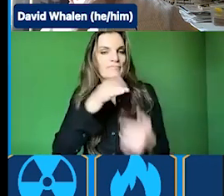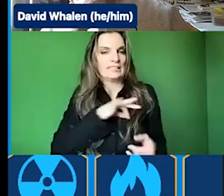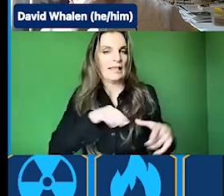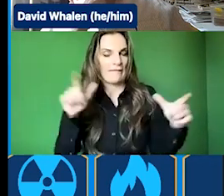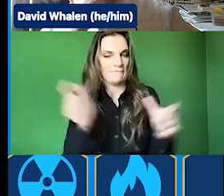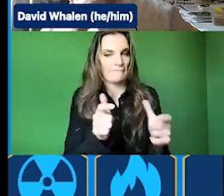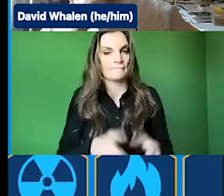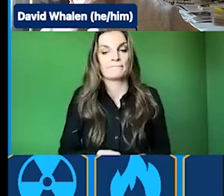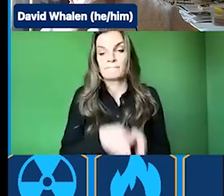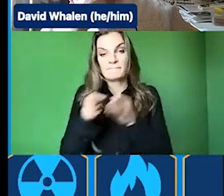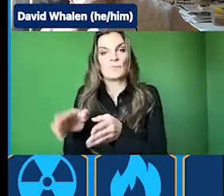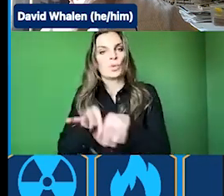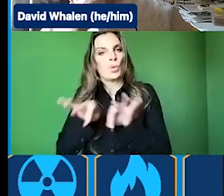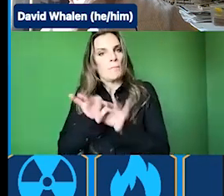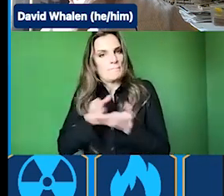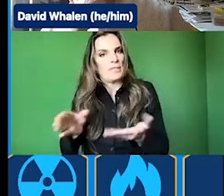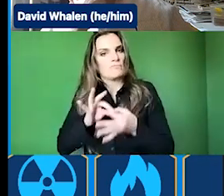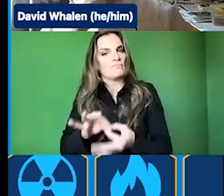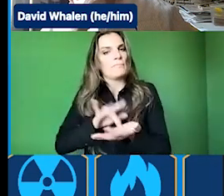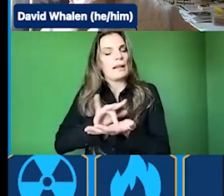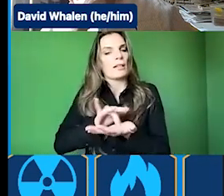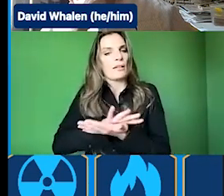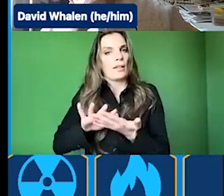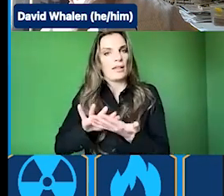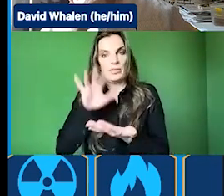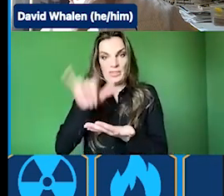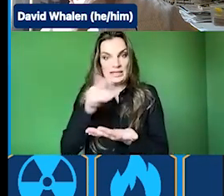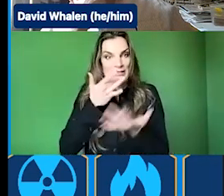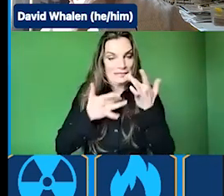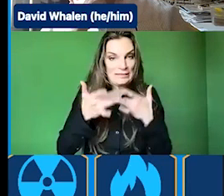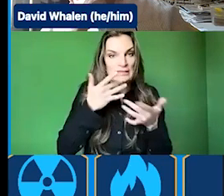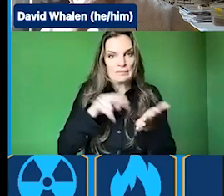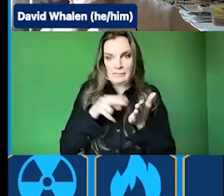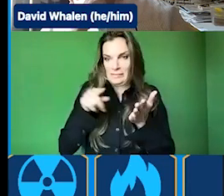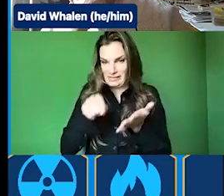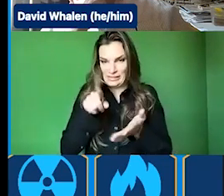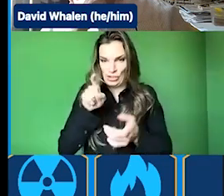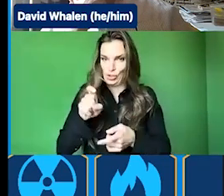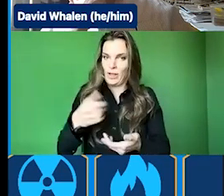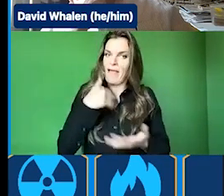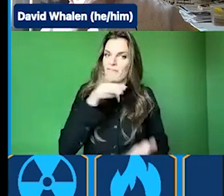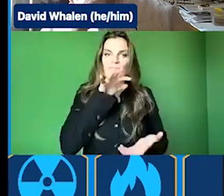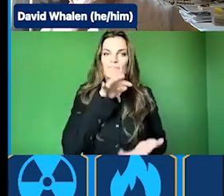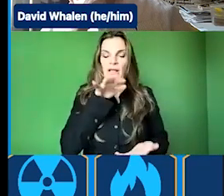actually have to reallocate or just not provide certain critical care resources. So